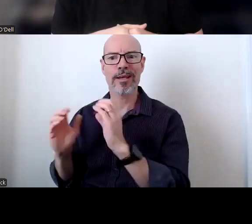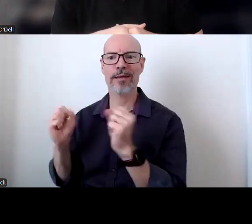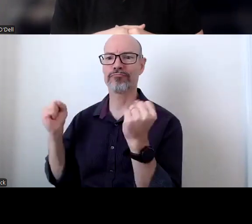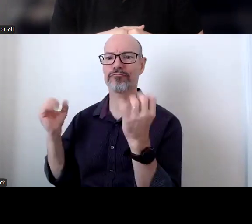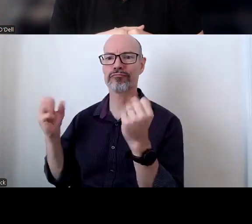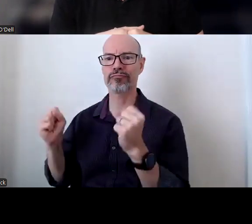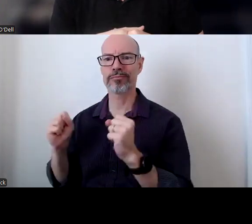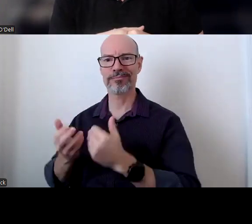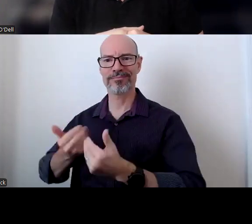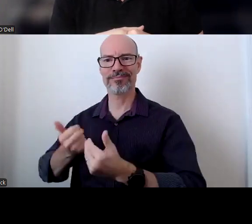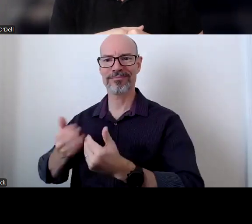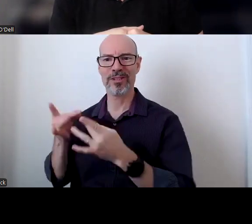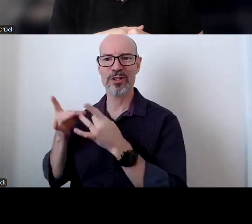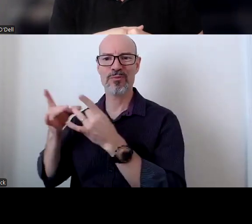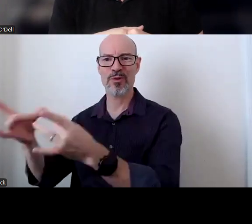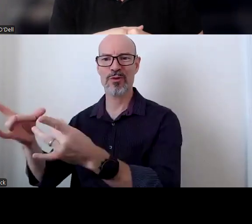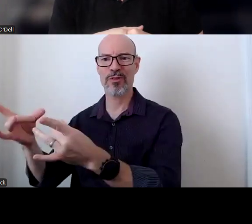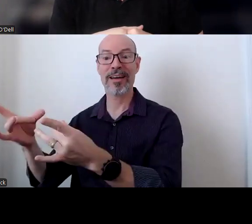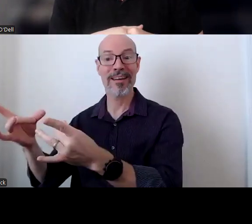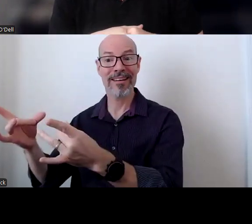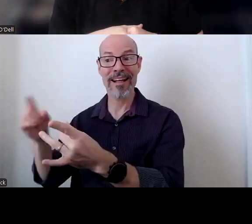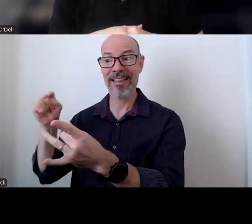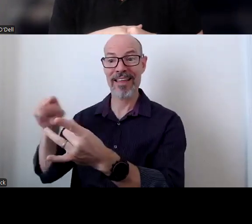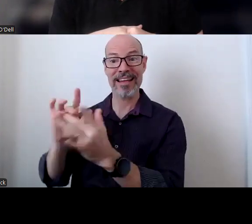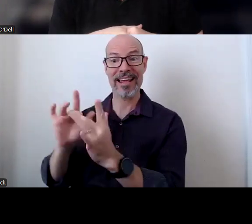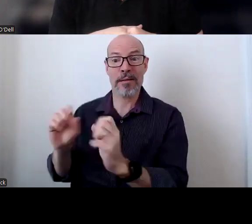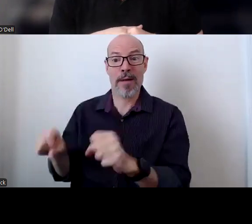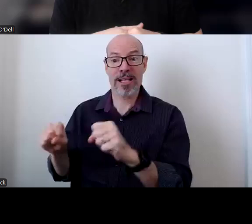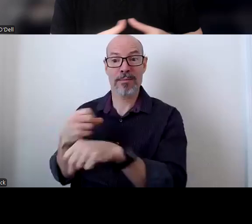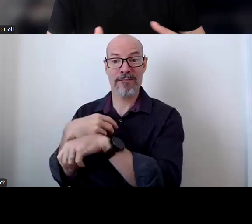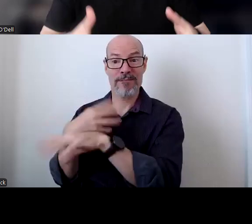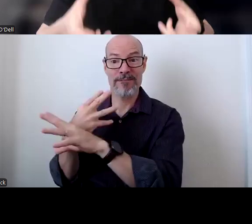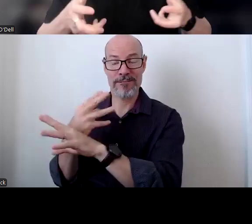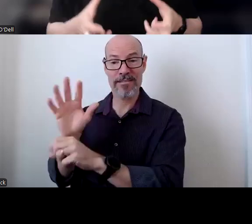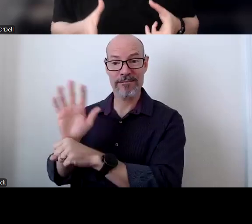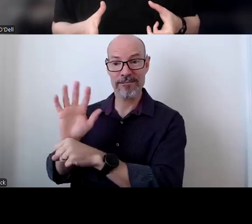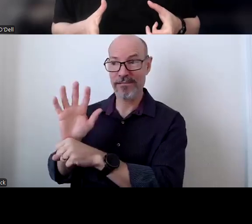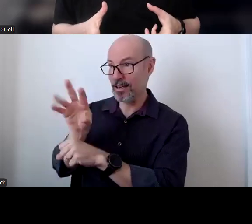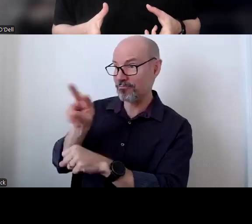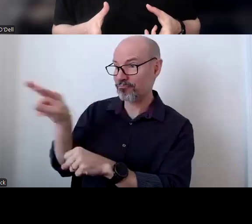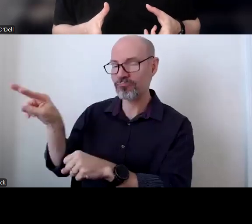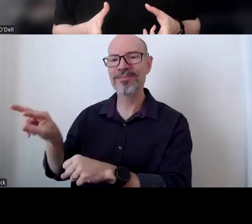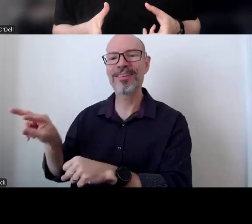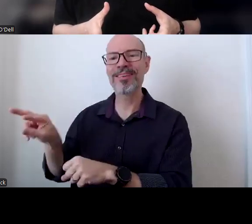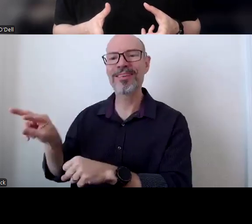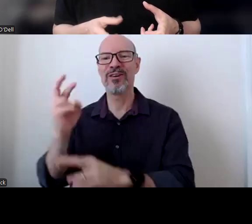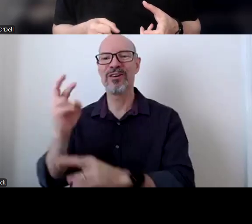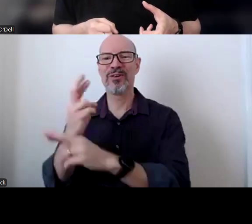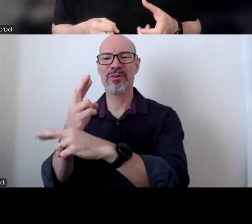people, and that's also when the first Relay Services started. The first Relay Services took over from the Massachusetts